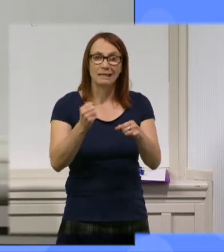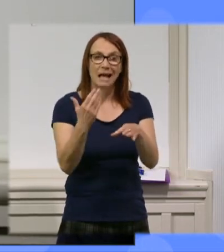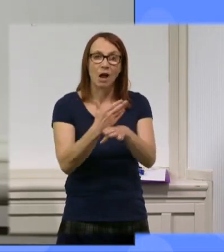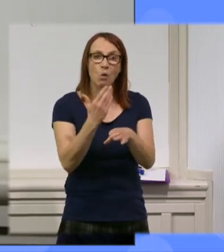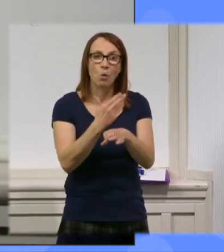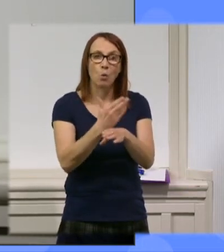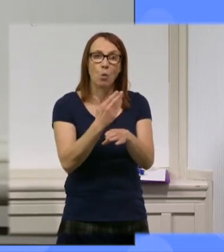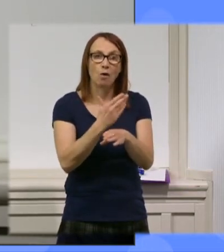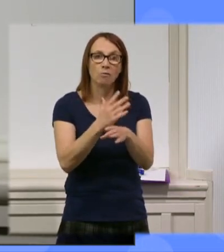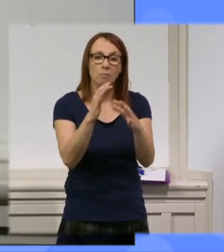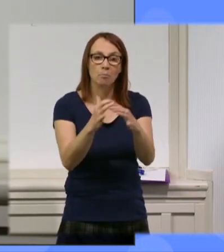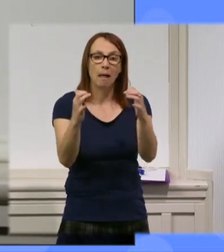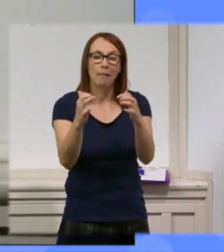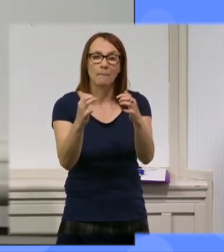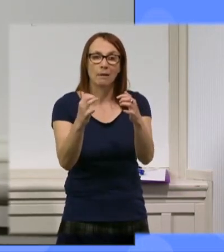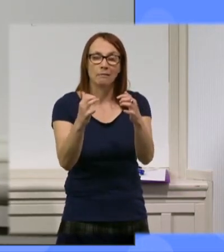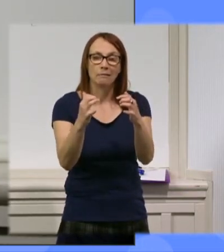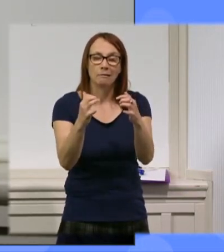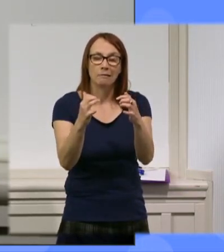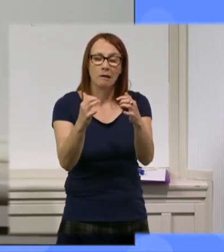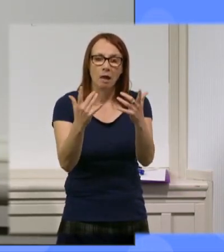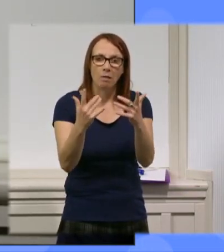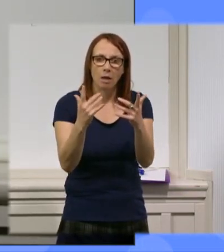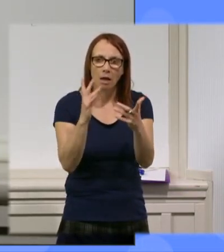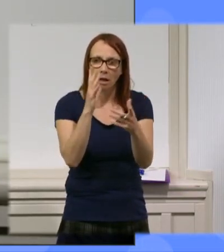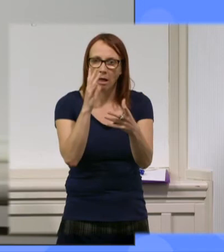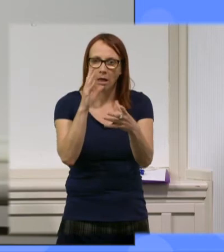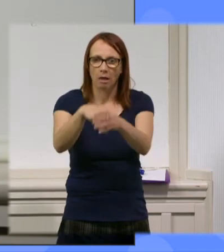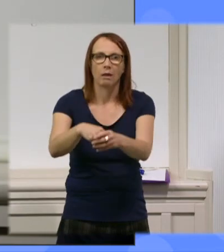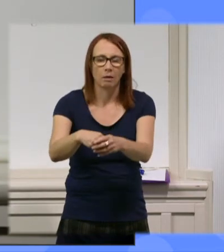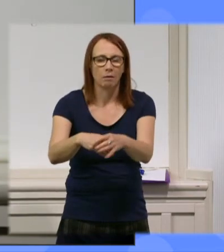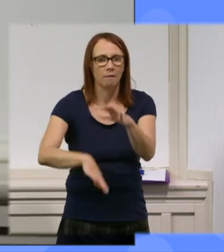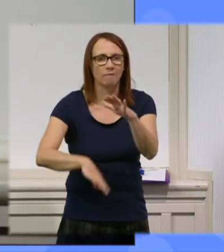ions at MSP and then really was really kind of got involved in local politics